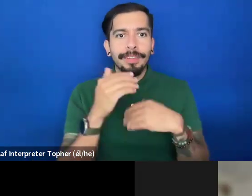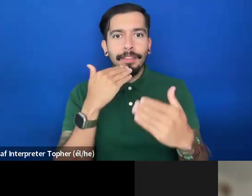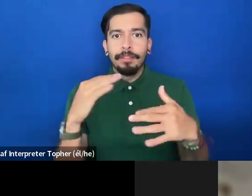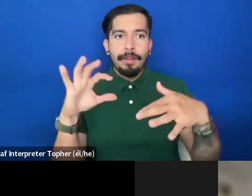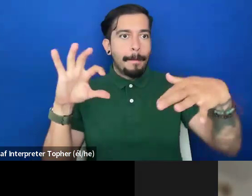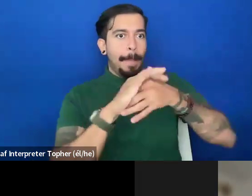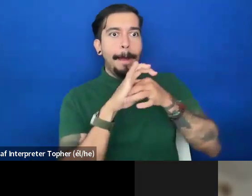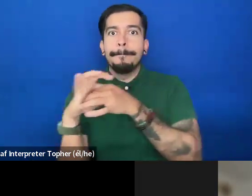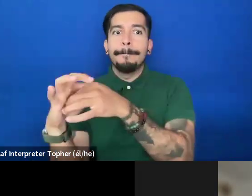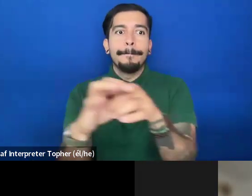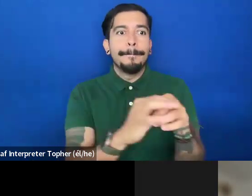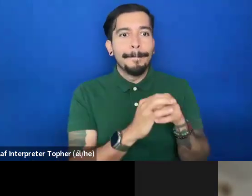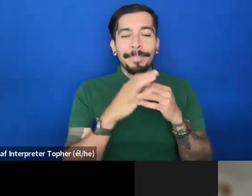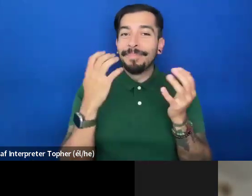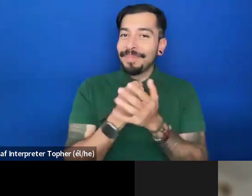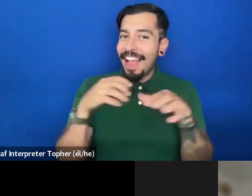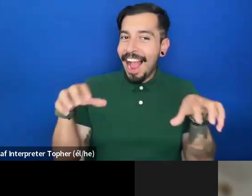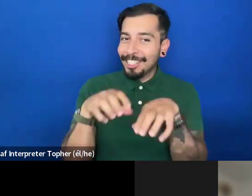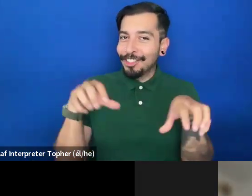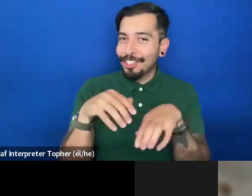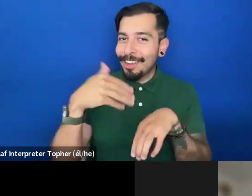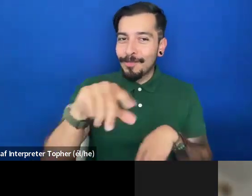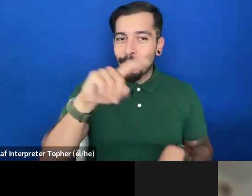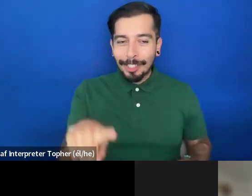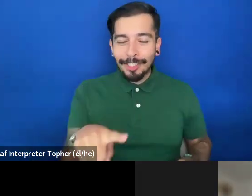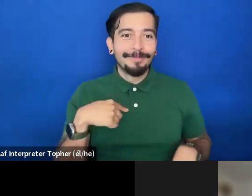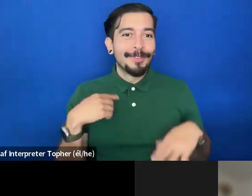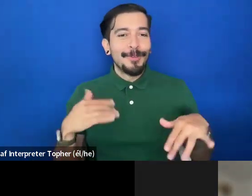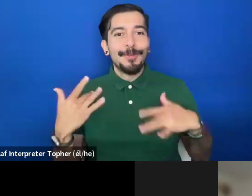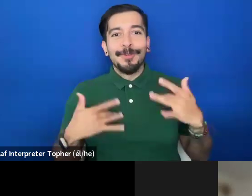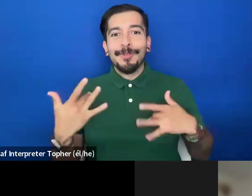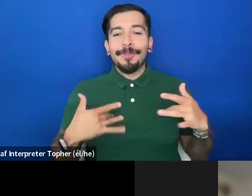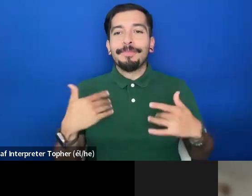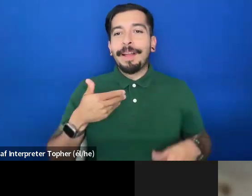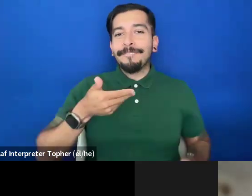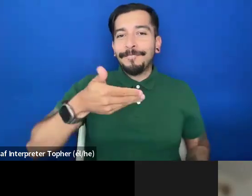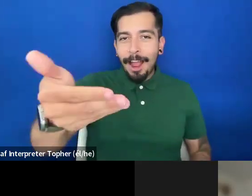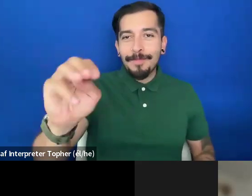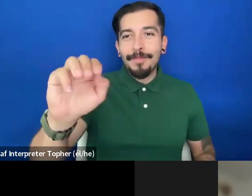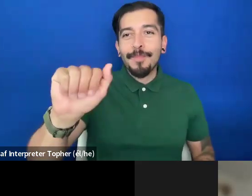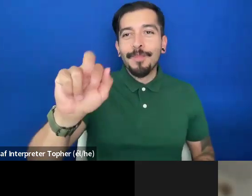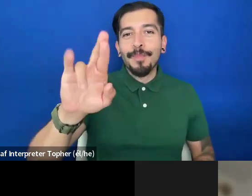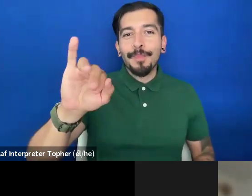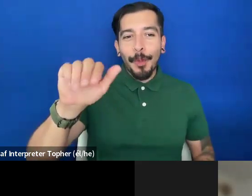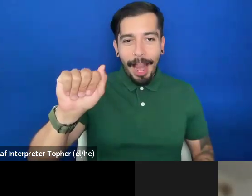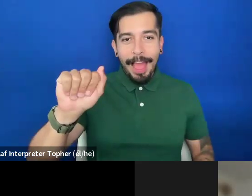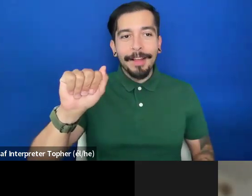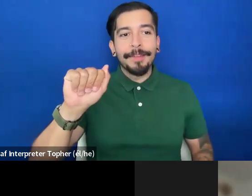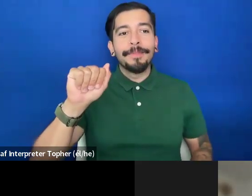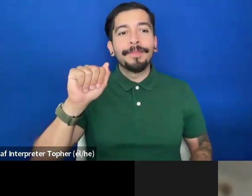So I'm so excited. Uh, but I'd like to invite Maria to come on and to, uh, answer this question as well.